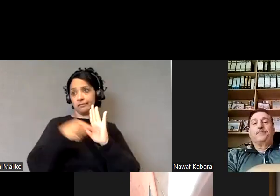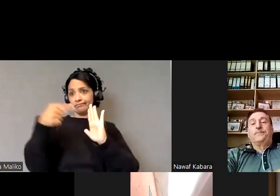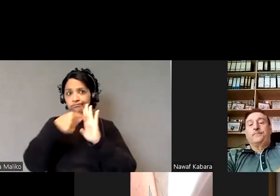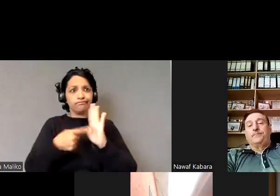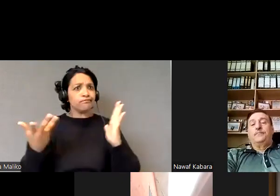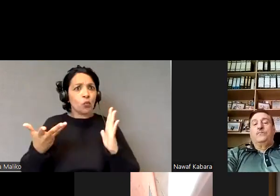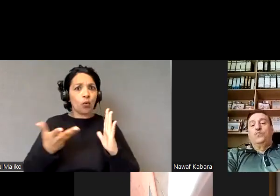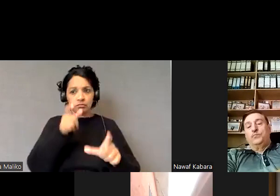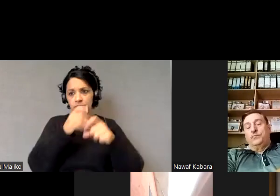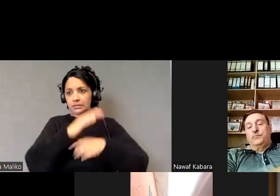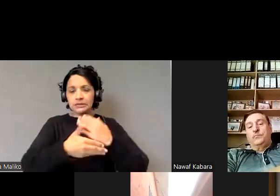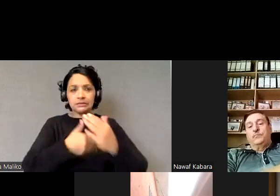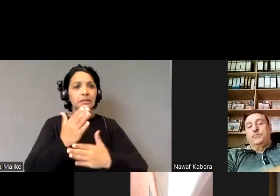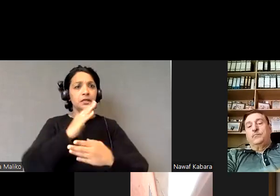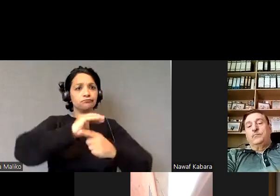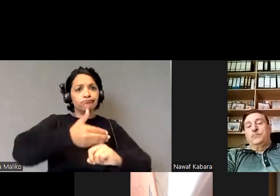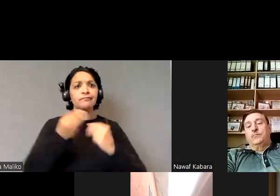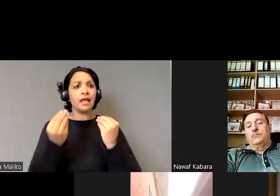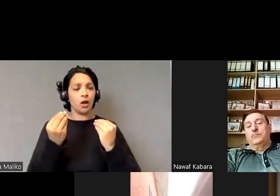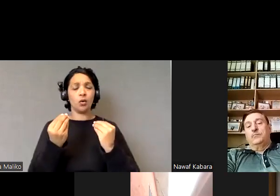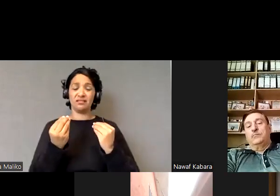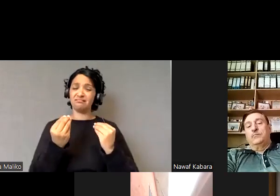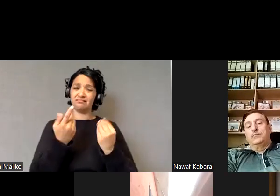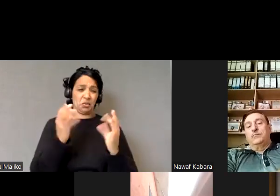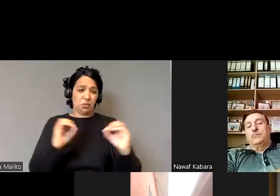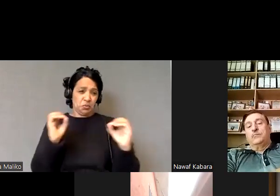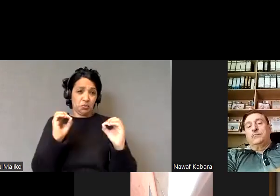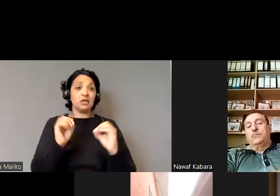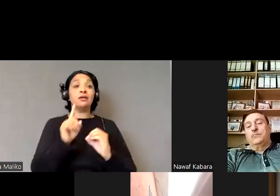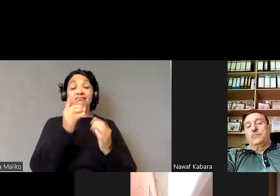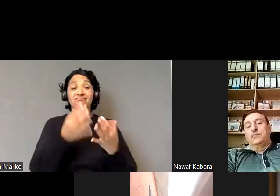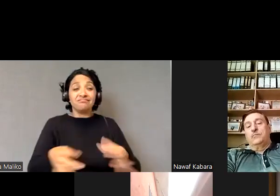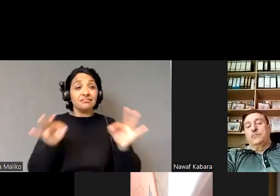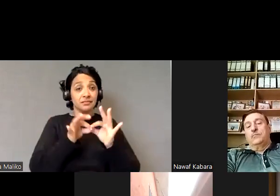So it's crucial the government and humanitarian actors at all level do seek out and incorporate